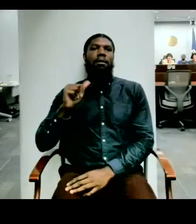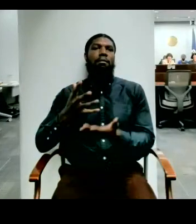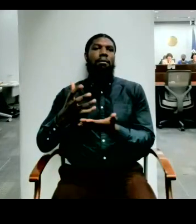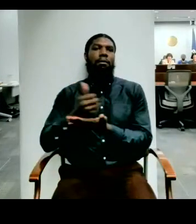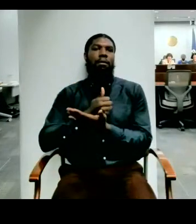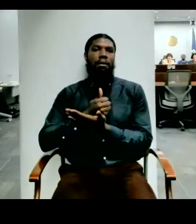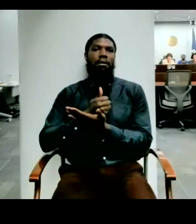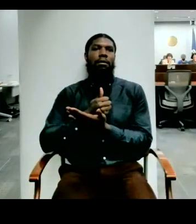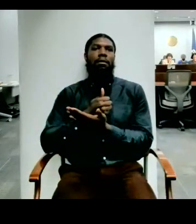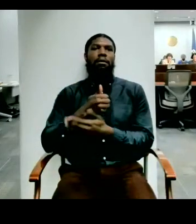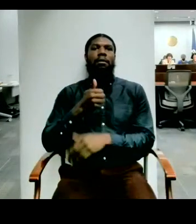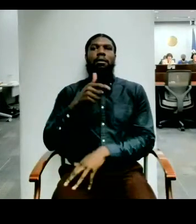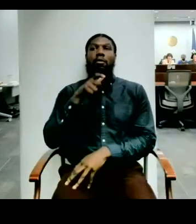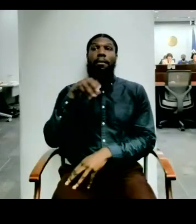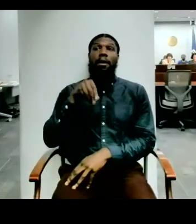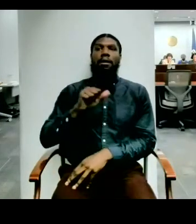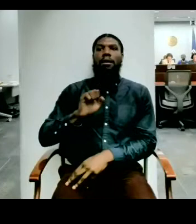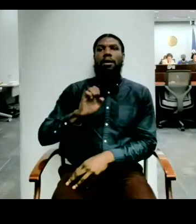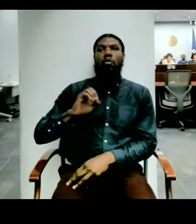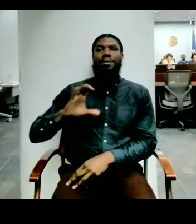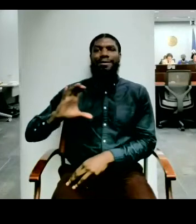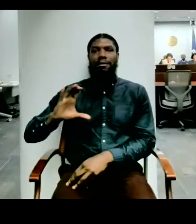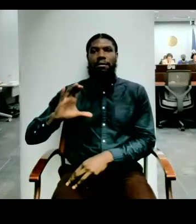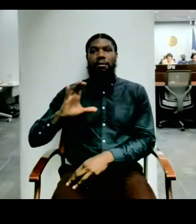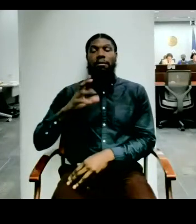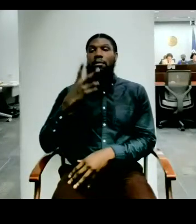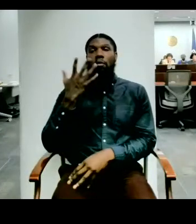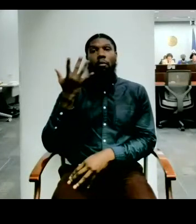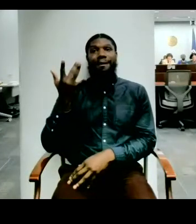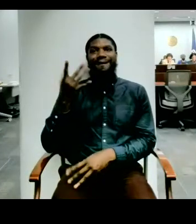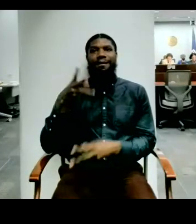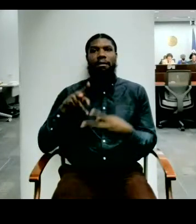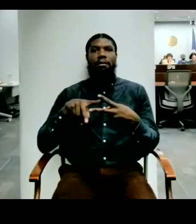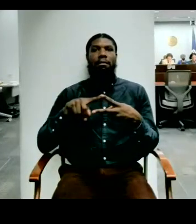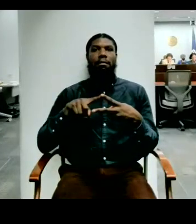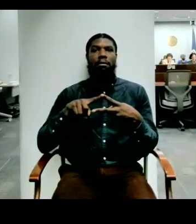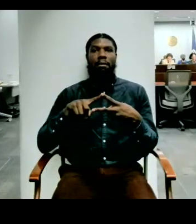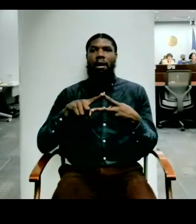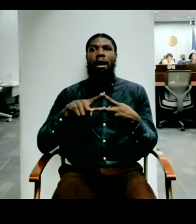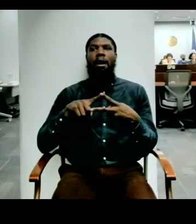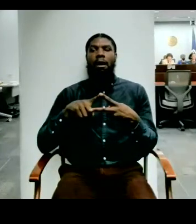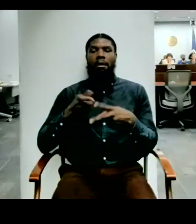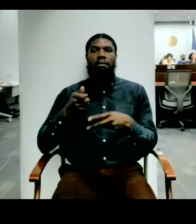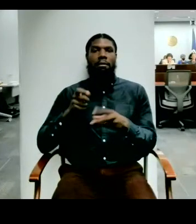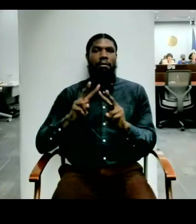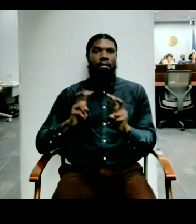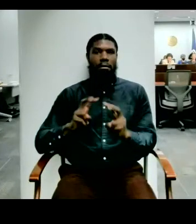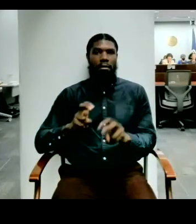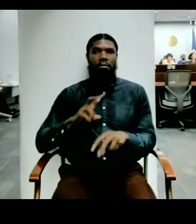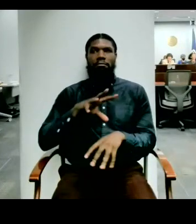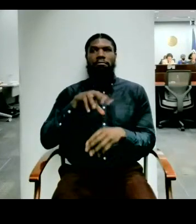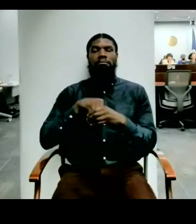Both because that is a spur to self-analysis, including by employers who aren't currently doing it.